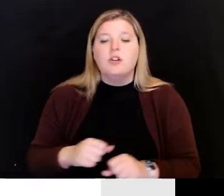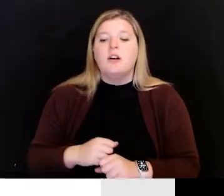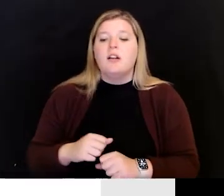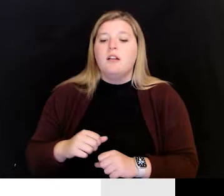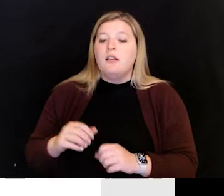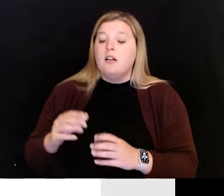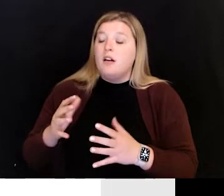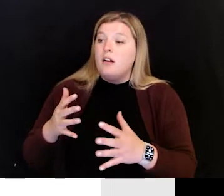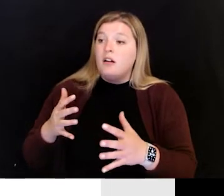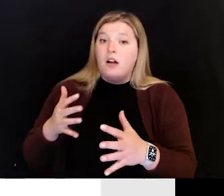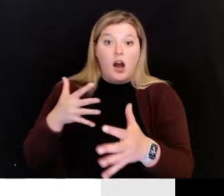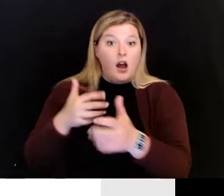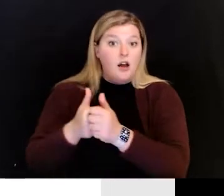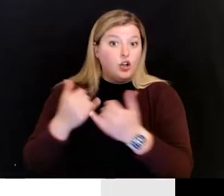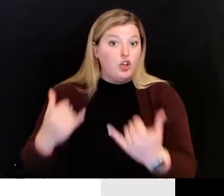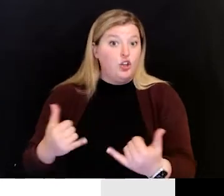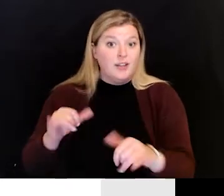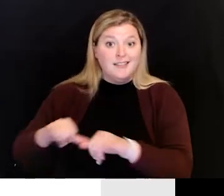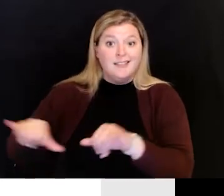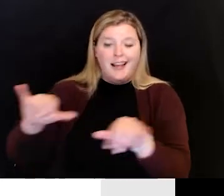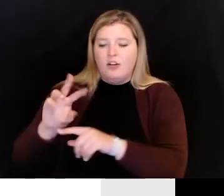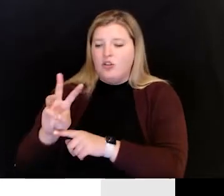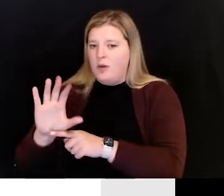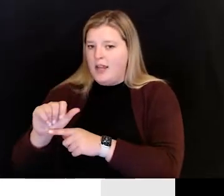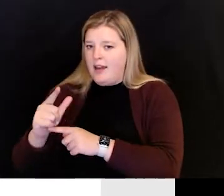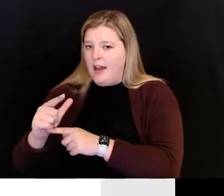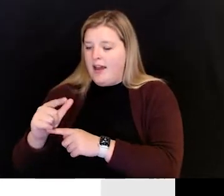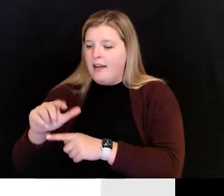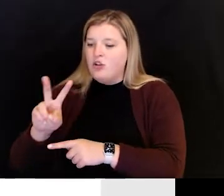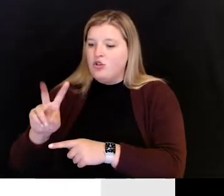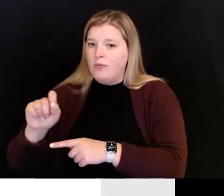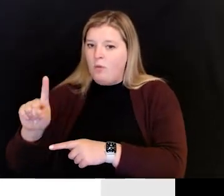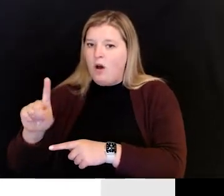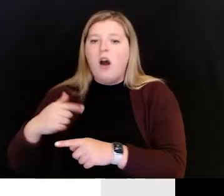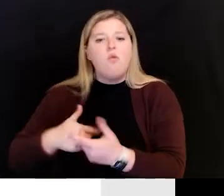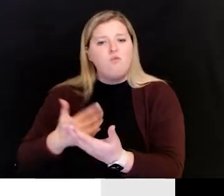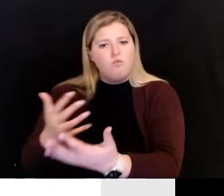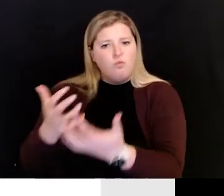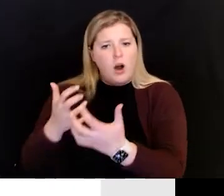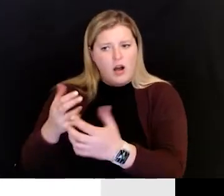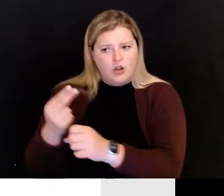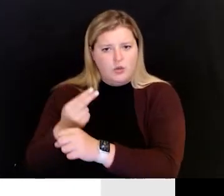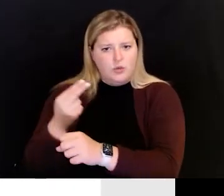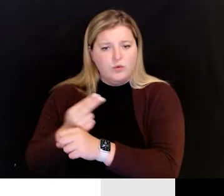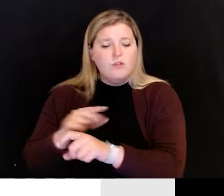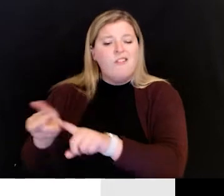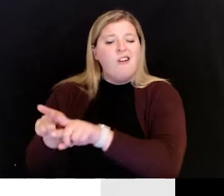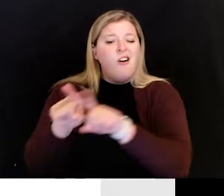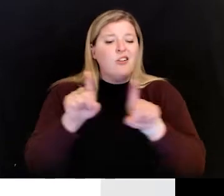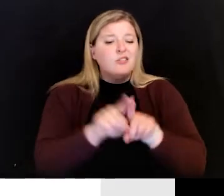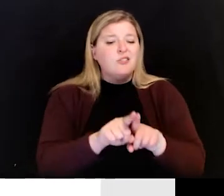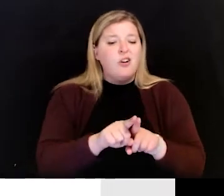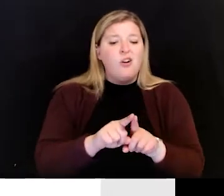which was the WCAG 2.1. And we wanted to create a template that all of the Java team's future work